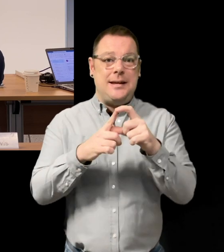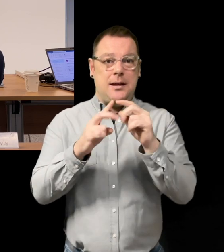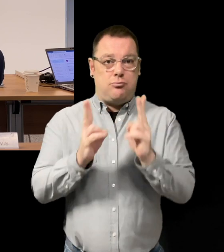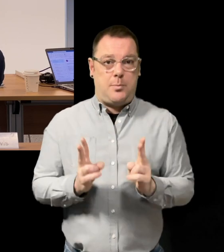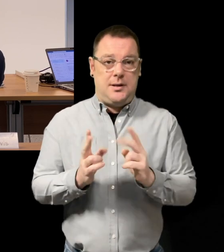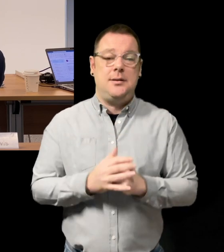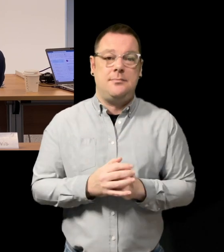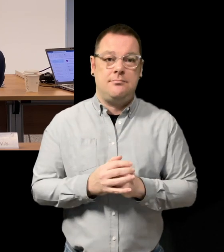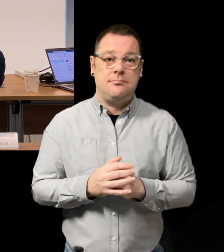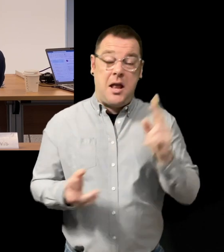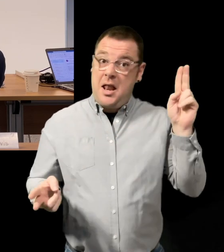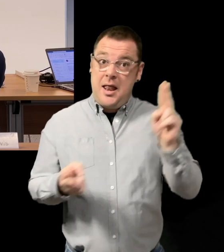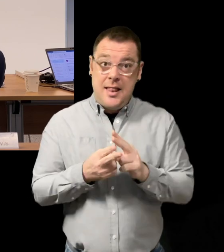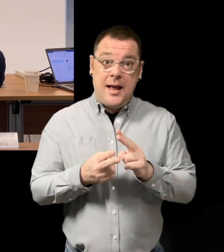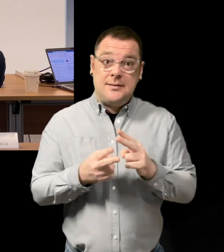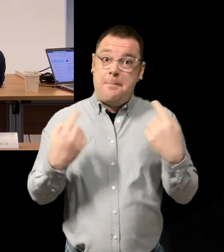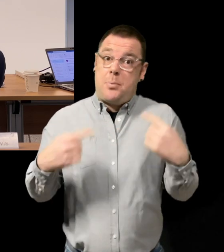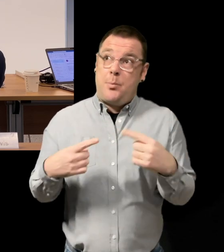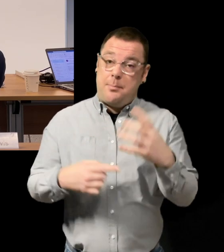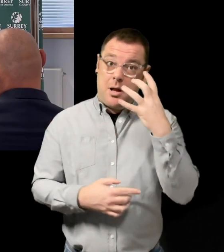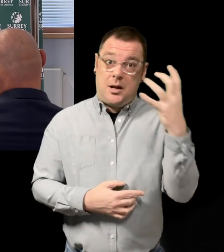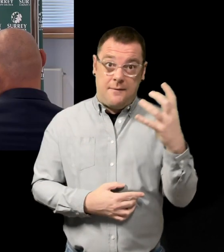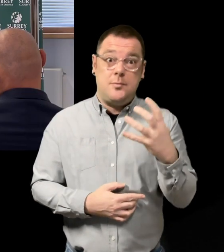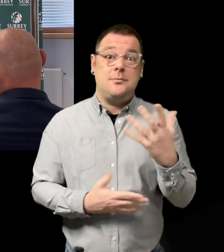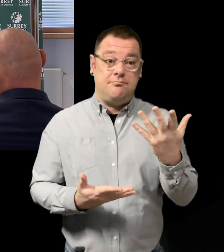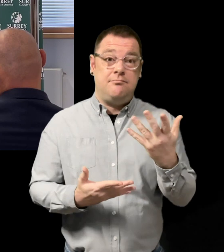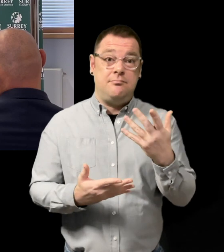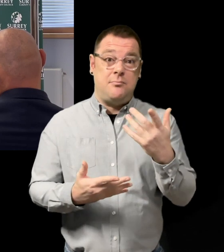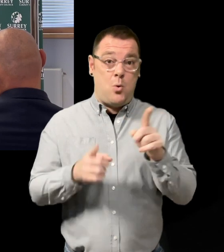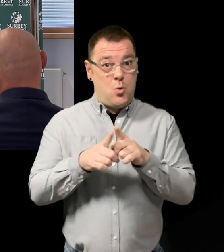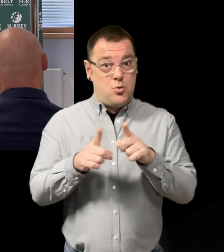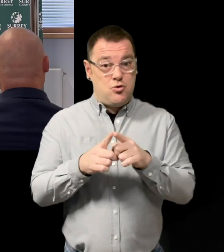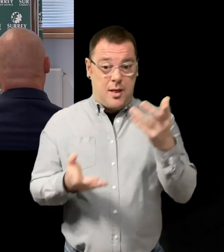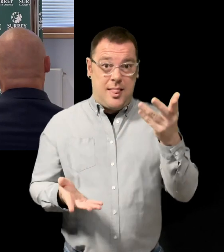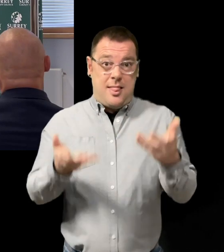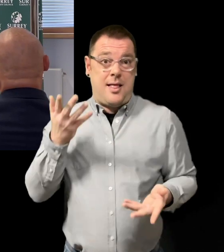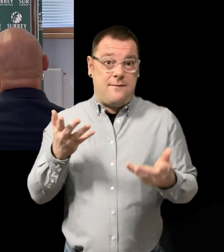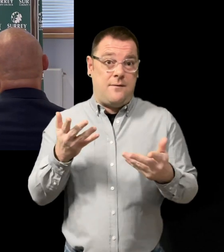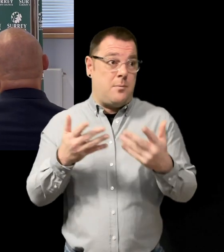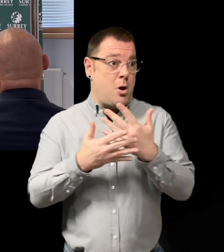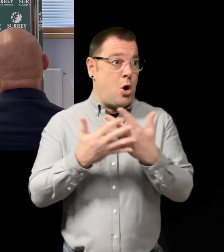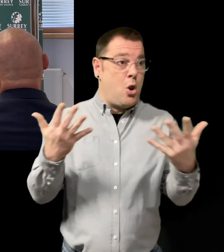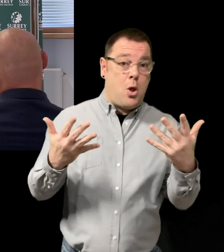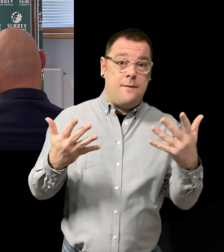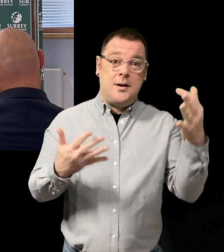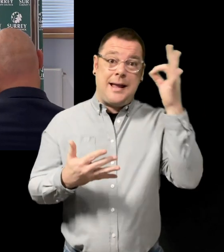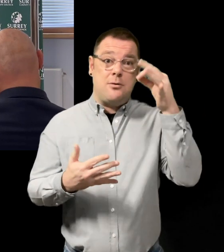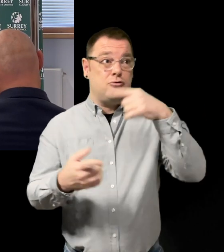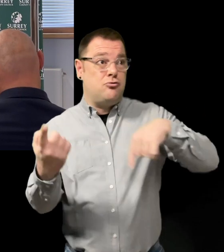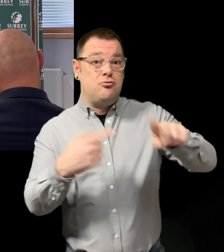significantly less than the permitted by government and indeed that levied by the vast majority of other councils across the UK.